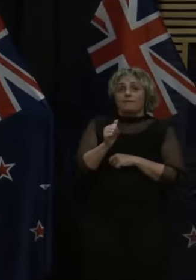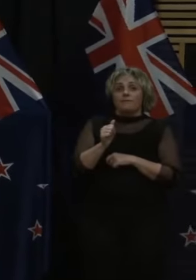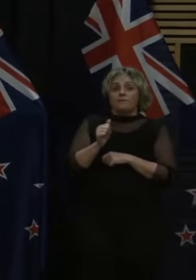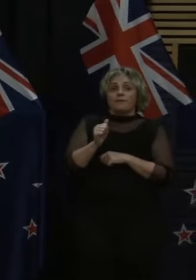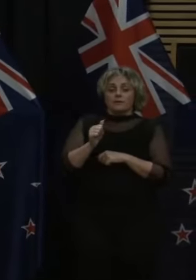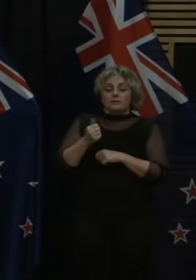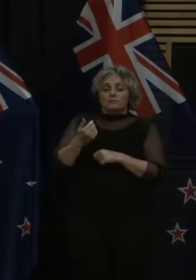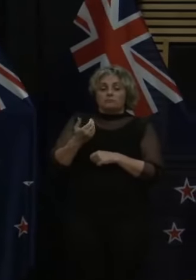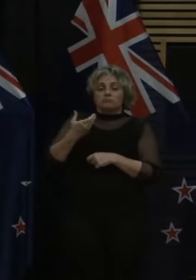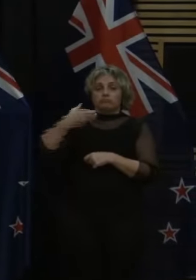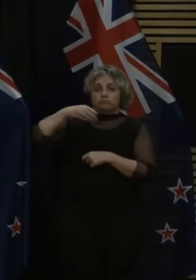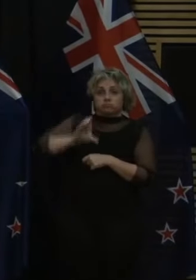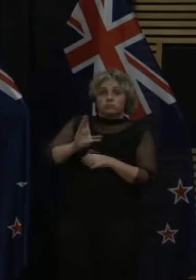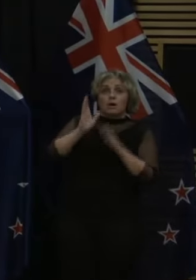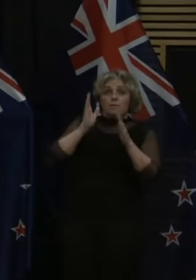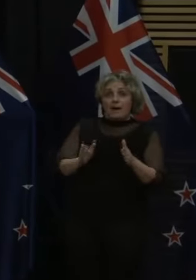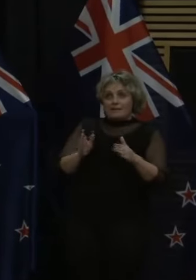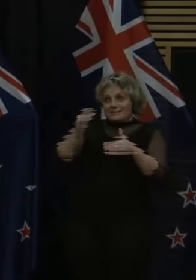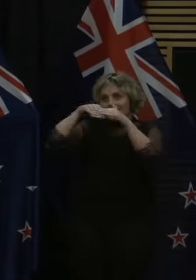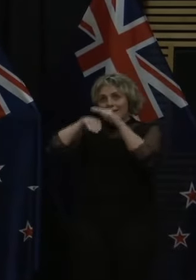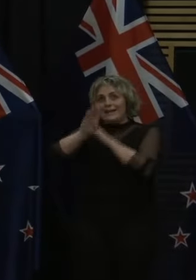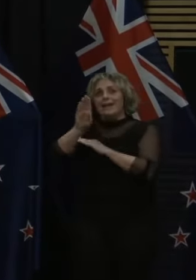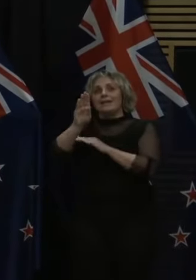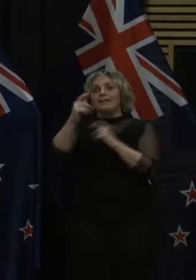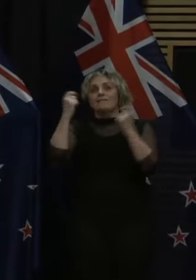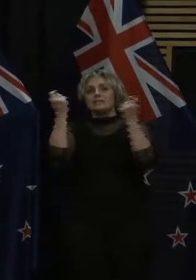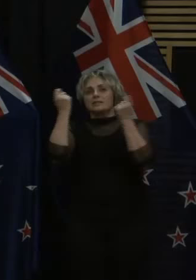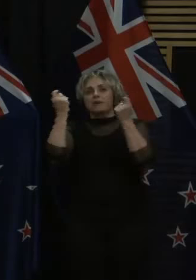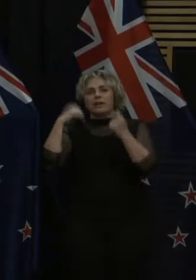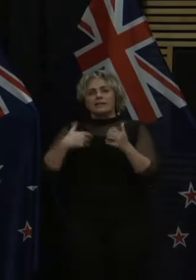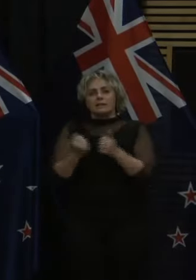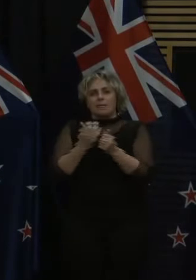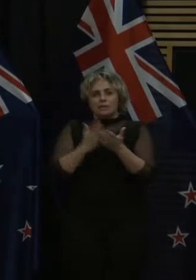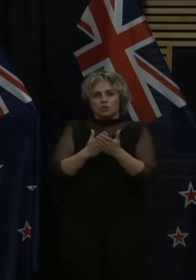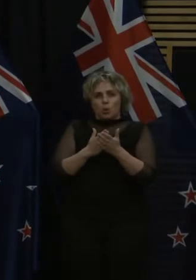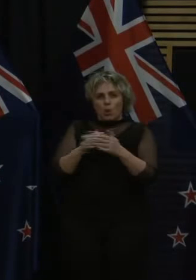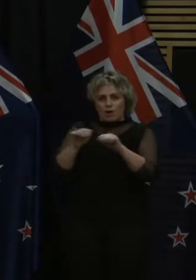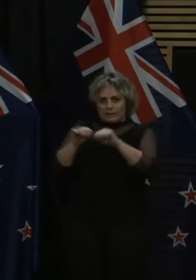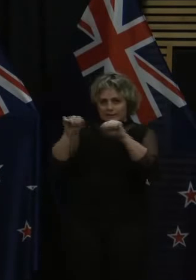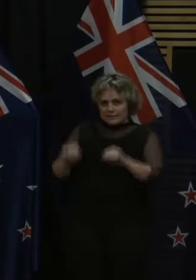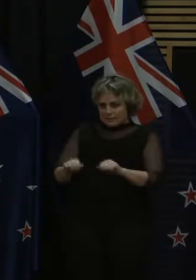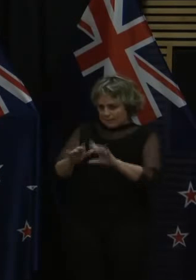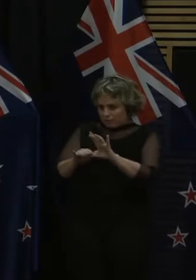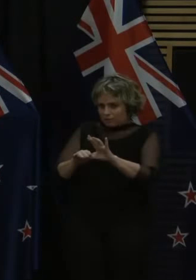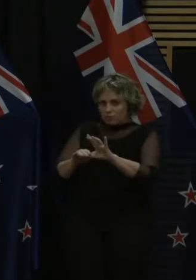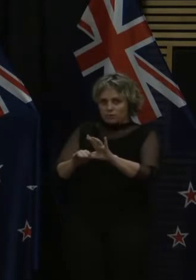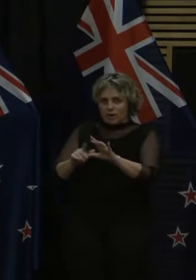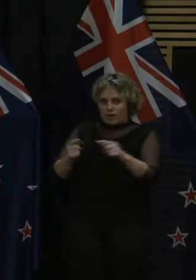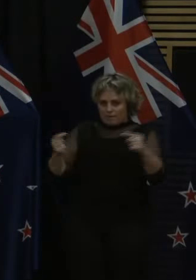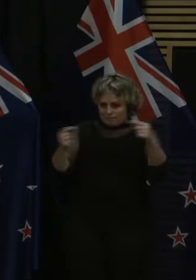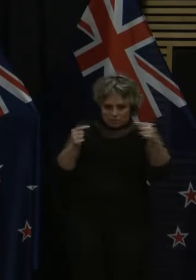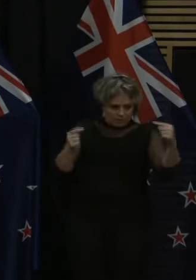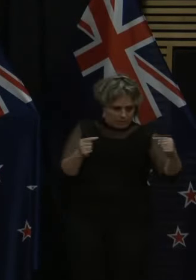Some of the checks you might have in place of course, if you